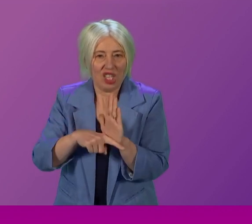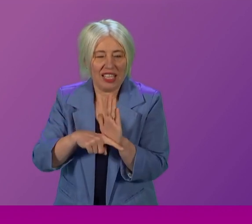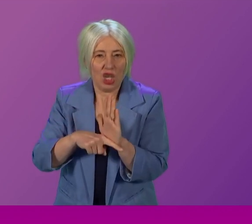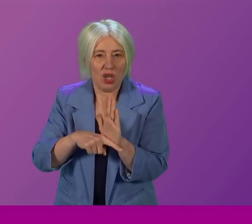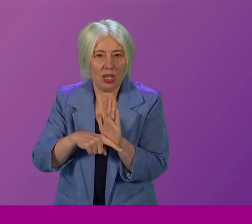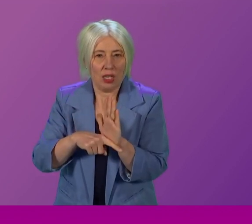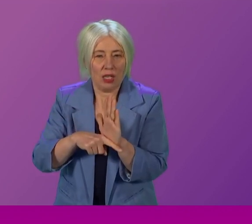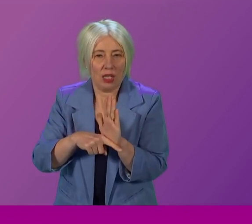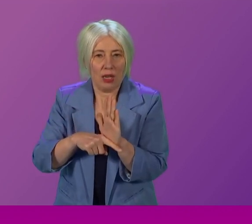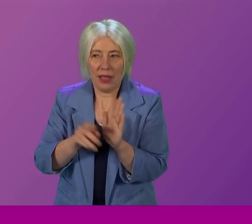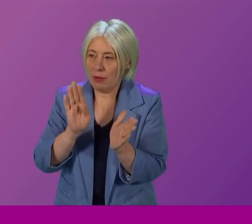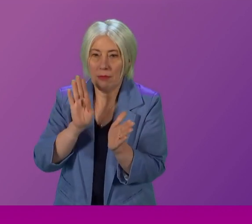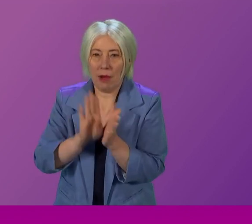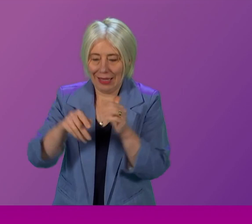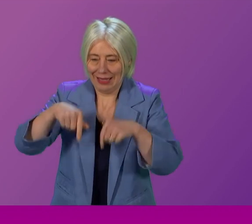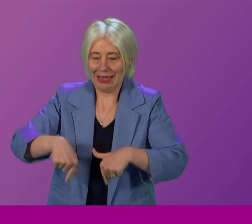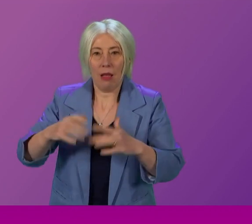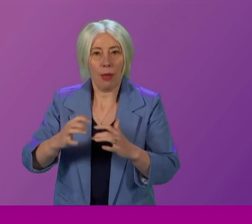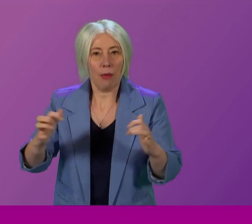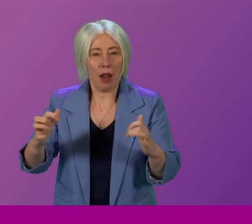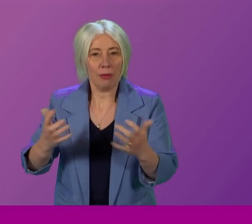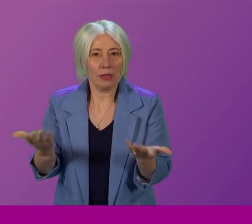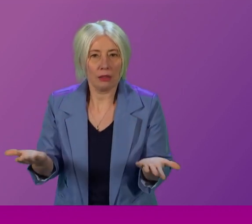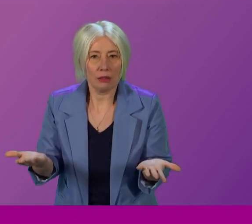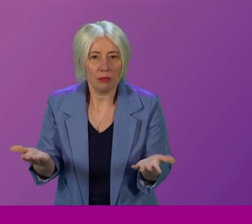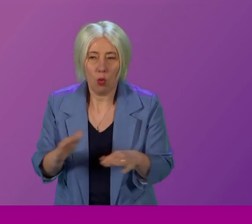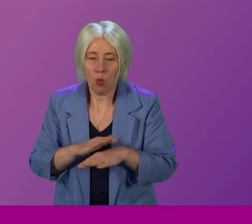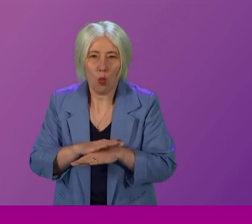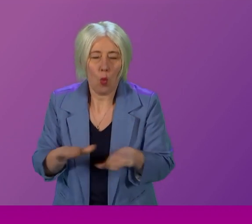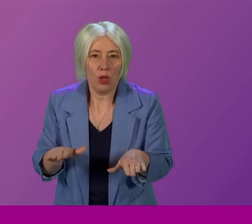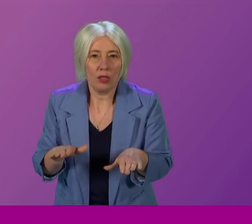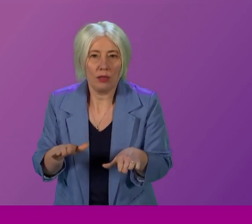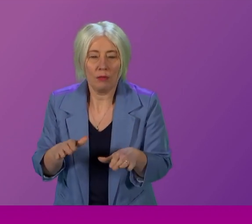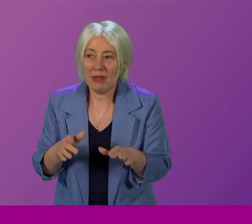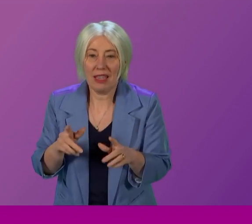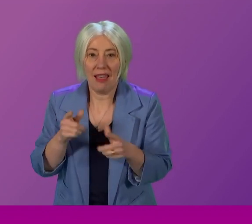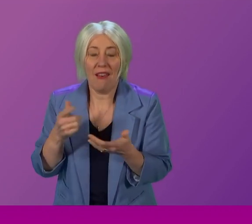by this Parliament; indeed, they would not be a result of that legislation even if it were